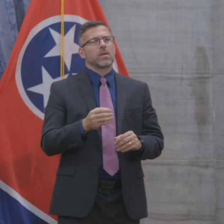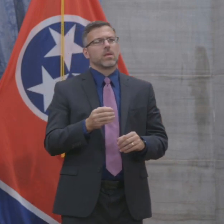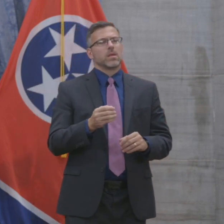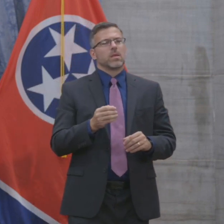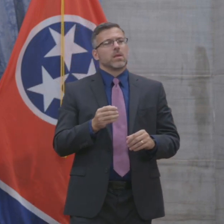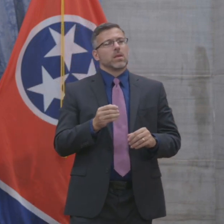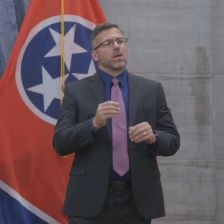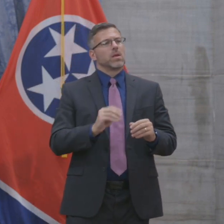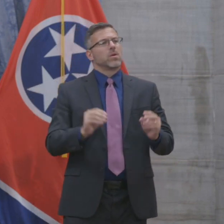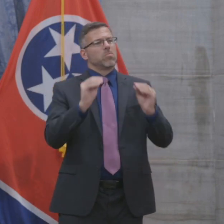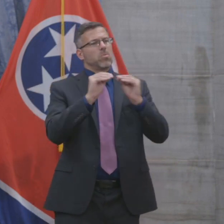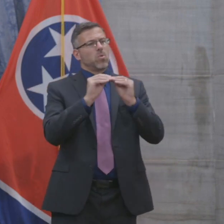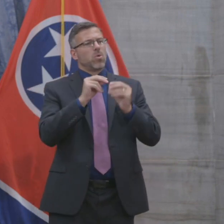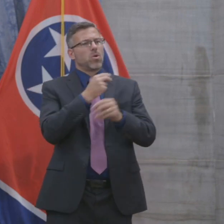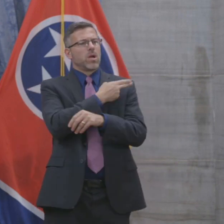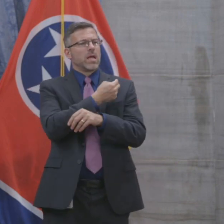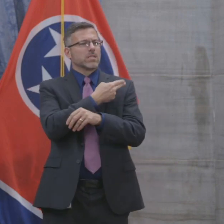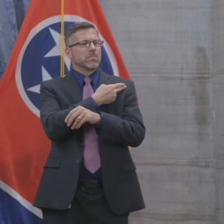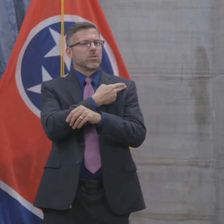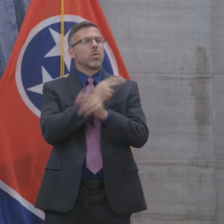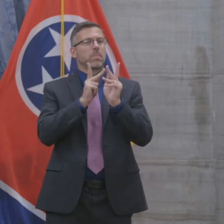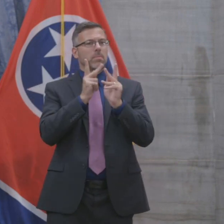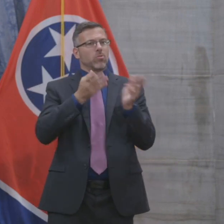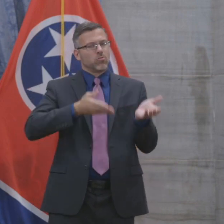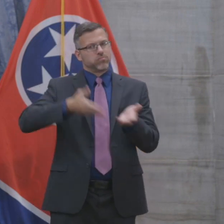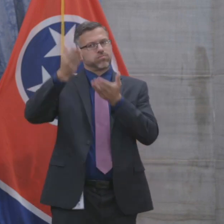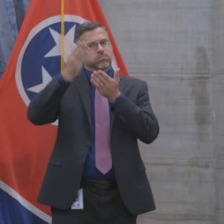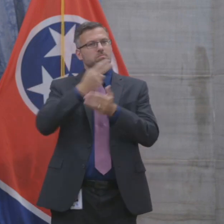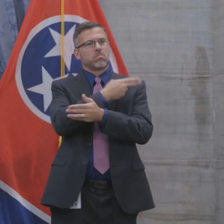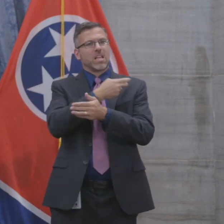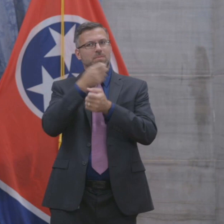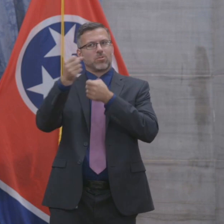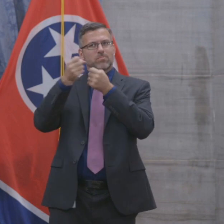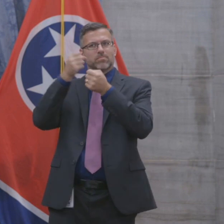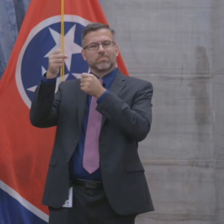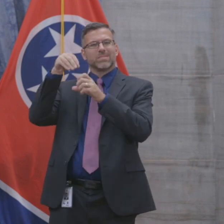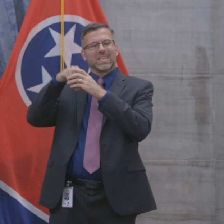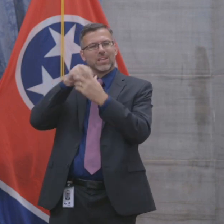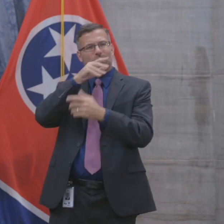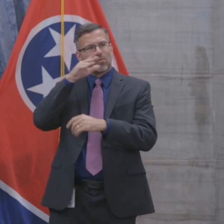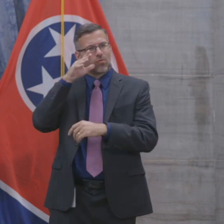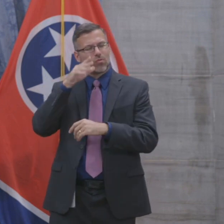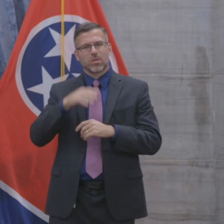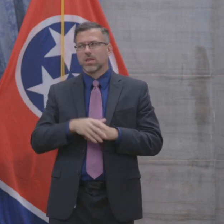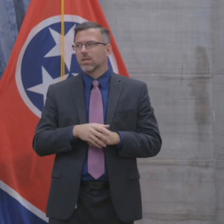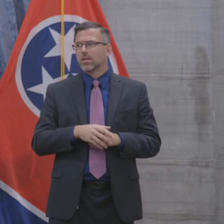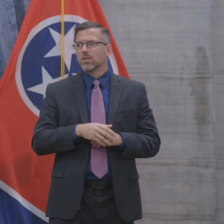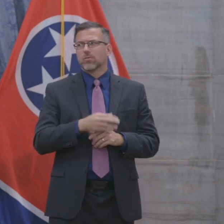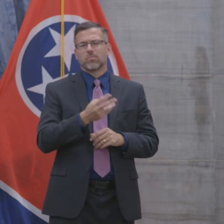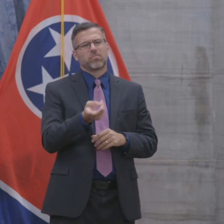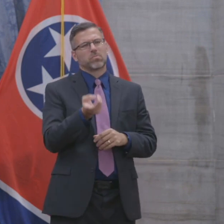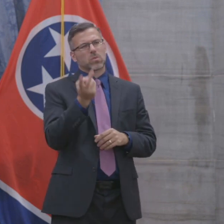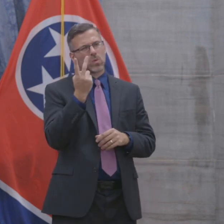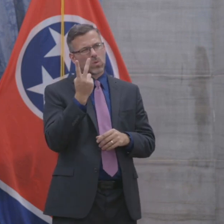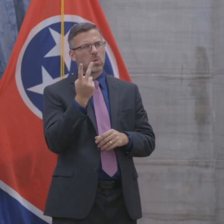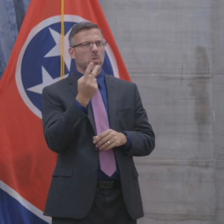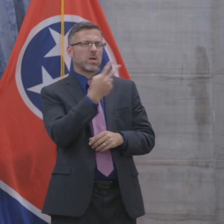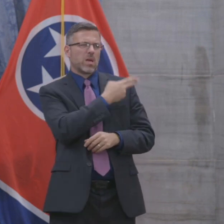I have a couple of questions for Commissioner Piercey. GOV. LEE: Okay.